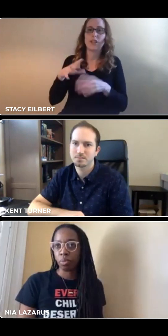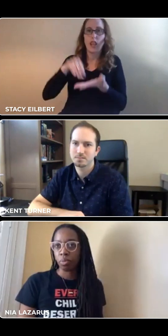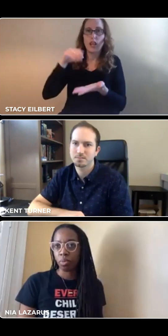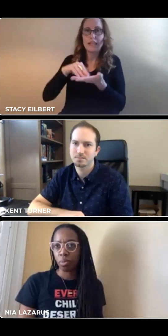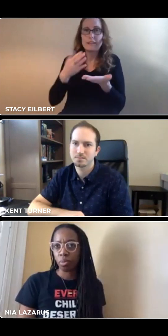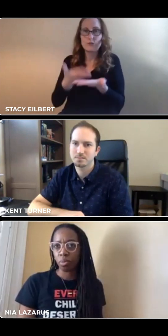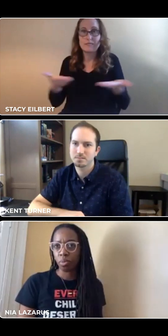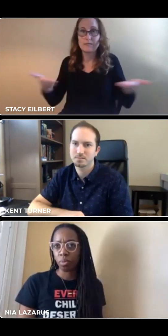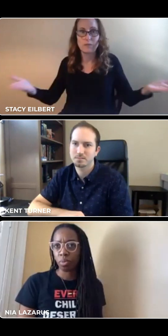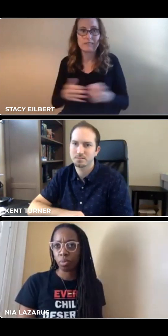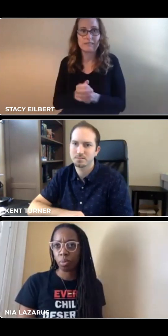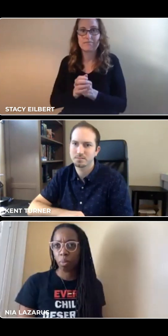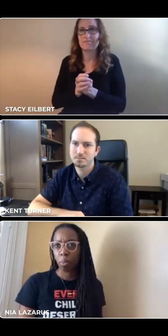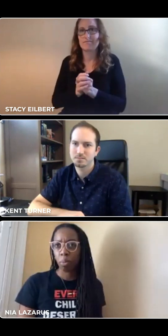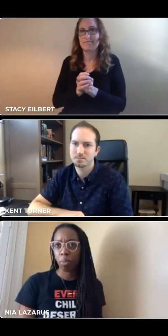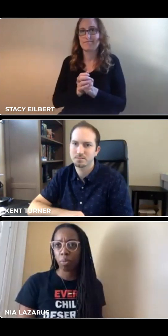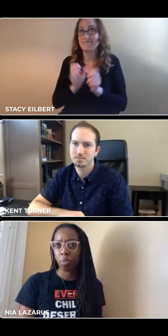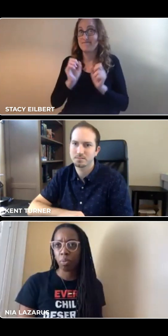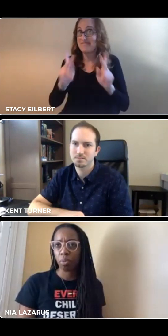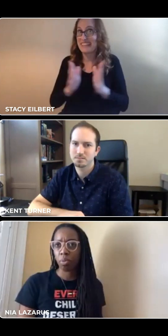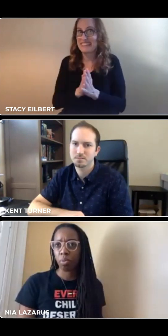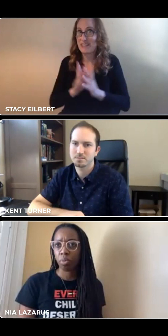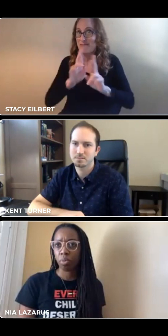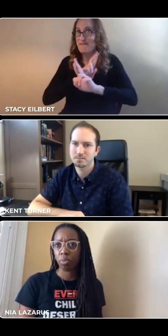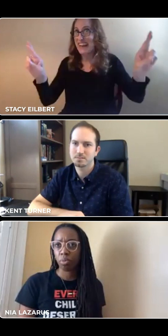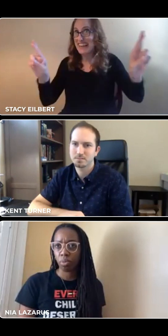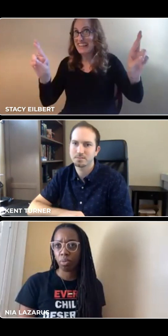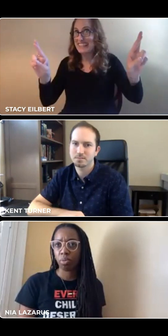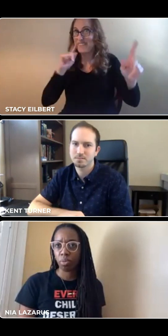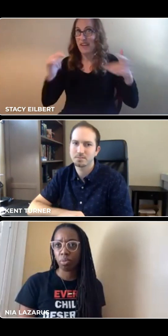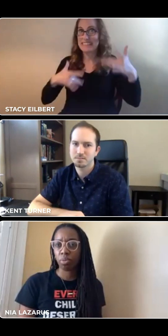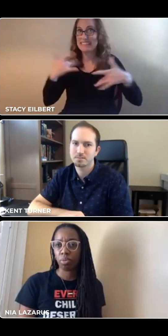And, also, we will be sharing eLearning resources, materials and tools.